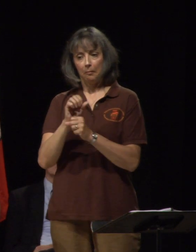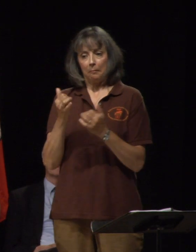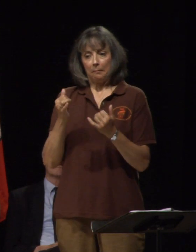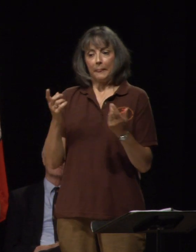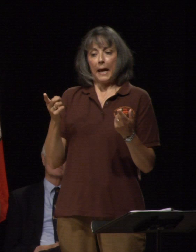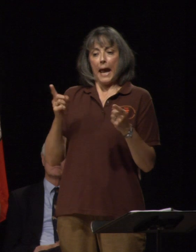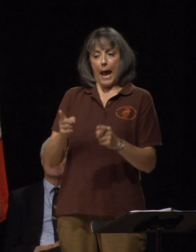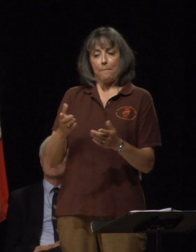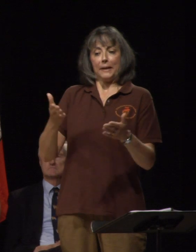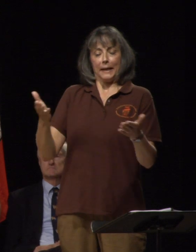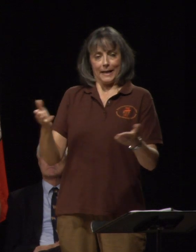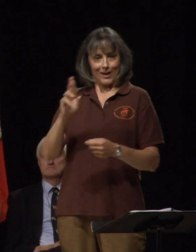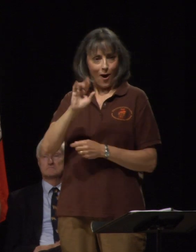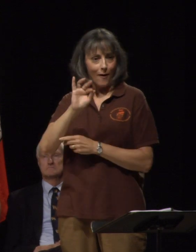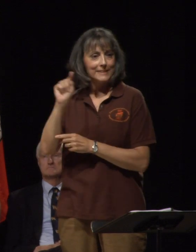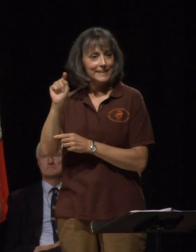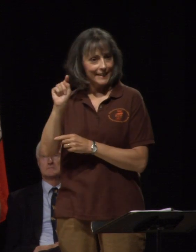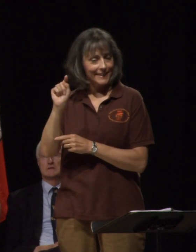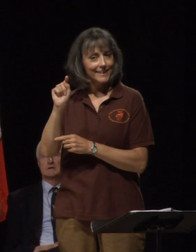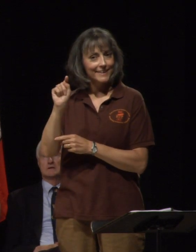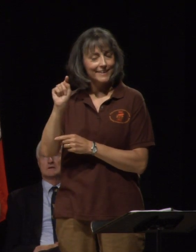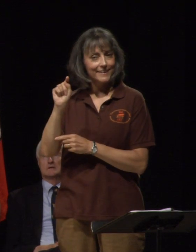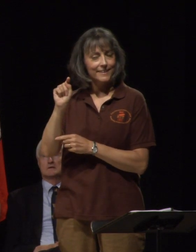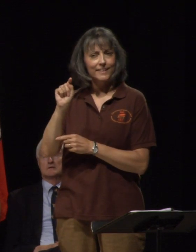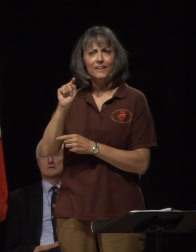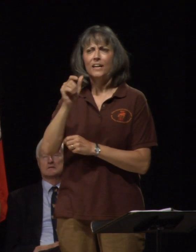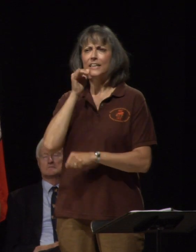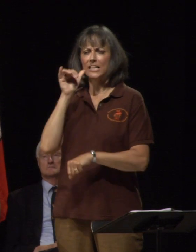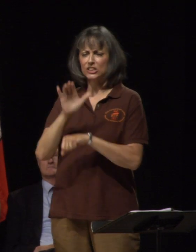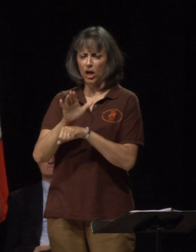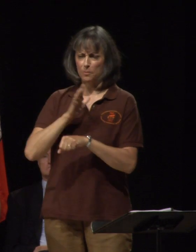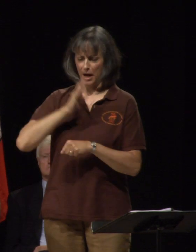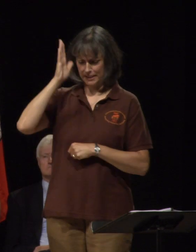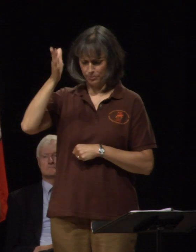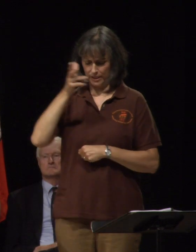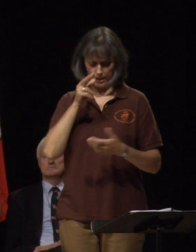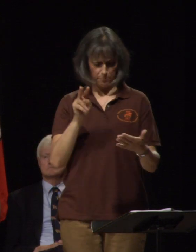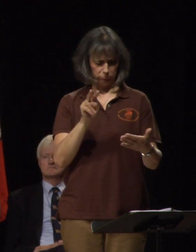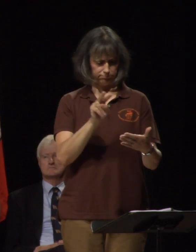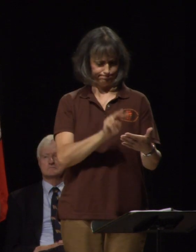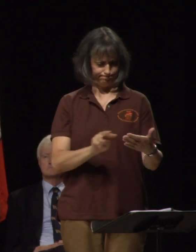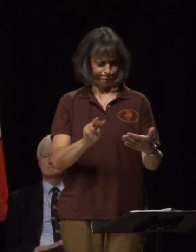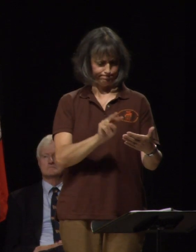AS I WAS LOOKING OVER MY NOTES LAST NIGHT, I WAS WANTING TO